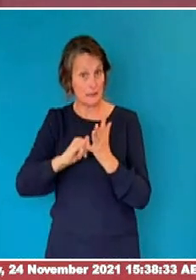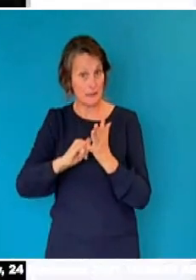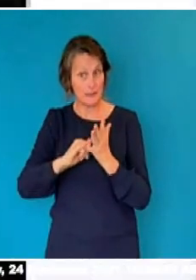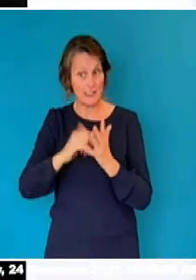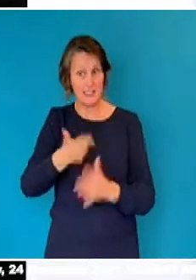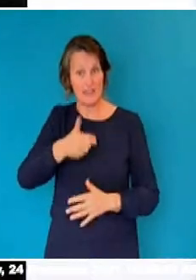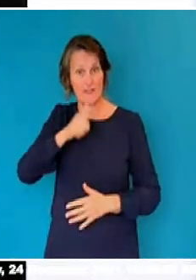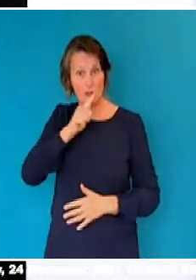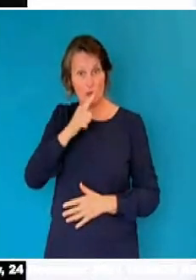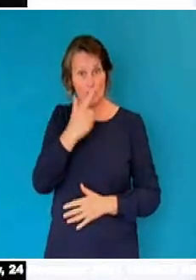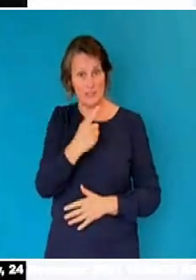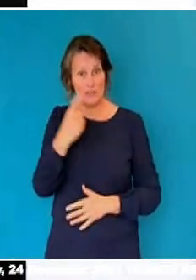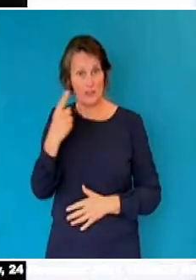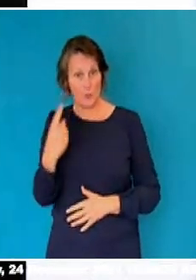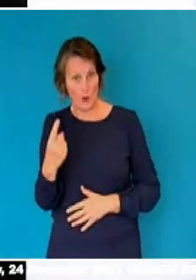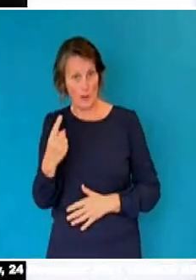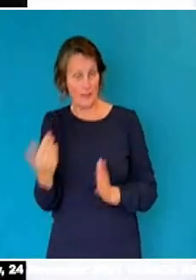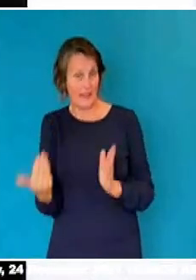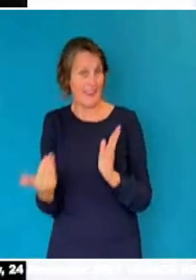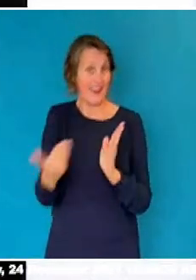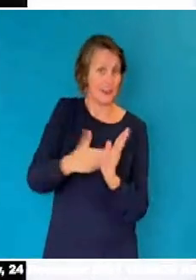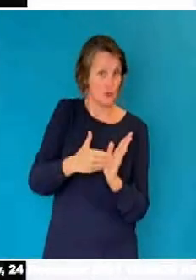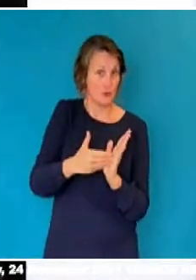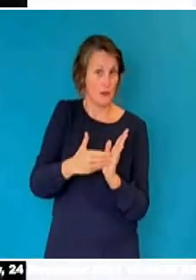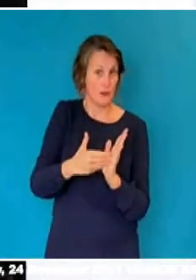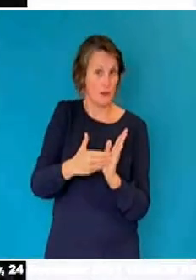That's correct. Thank you.